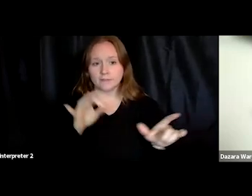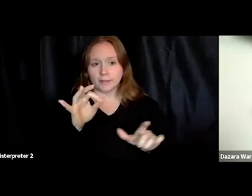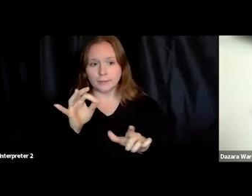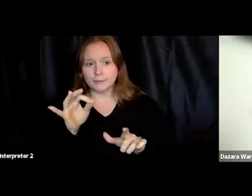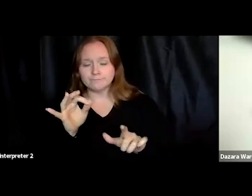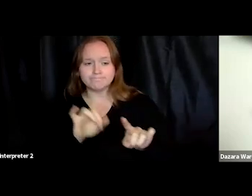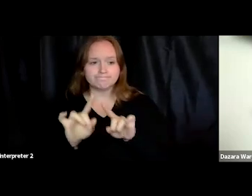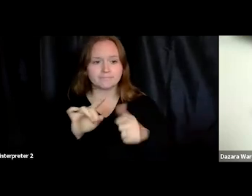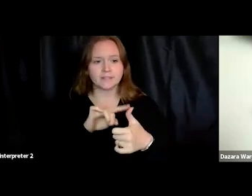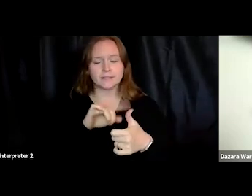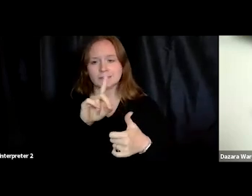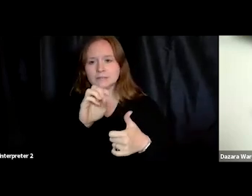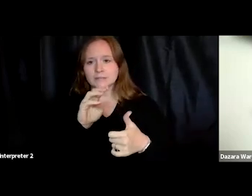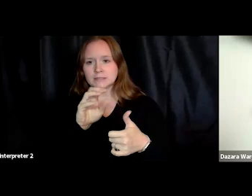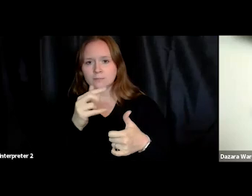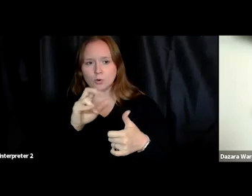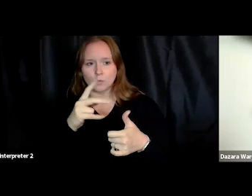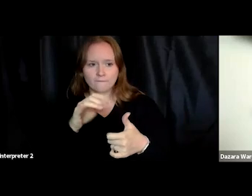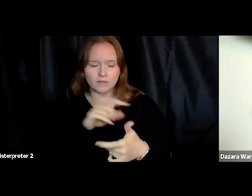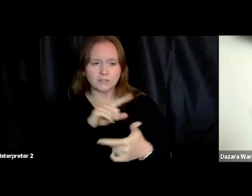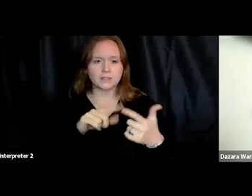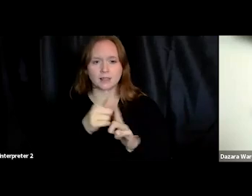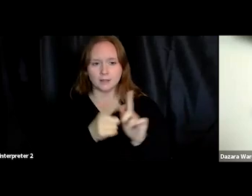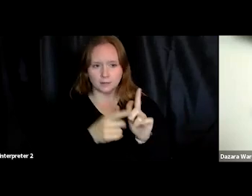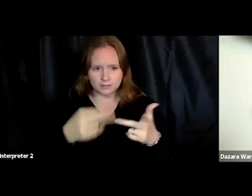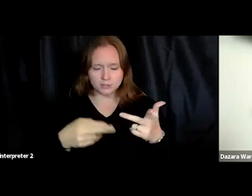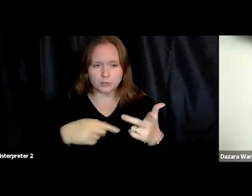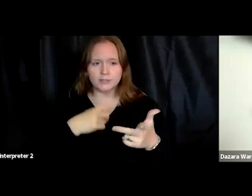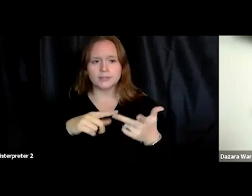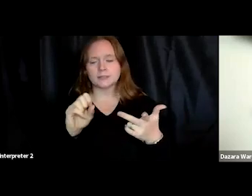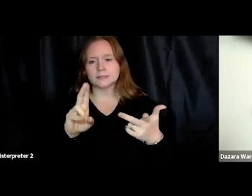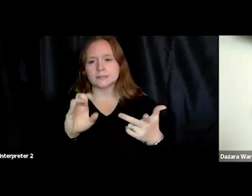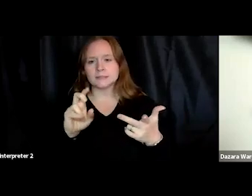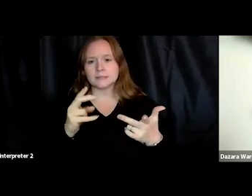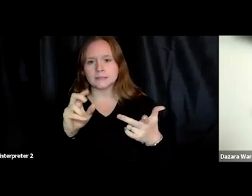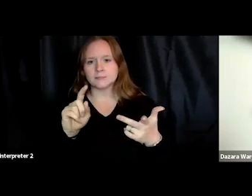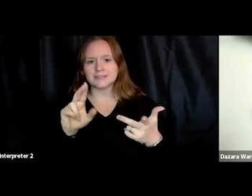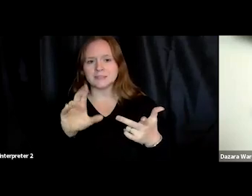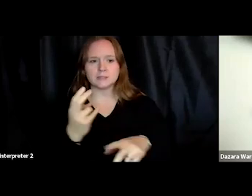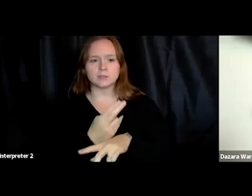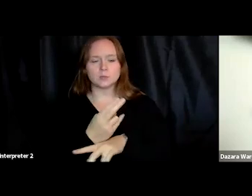and the legal history and the substance use history. We really encourage you to look at these resources